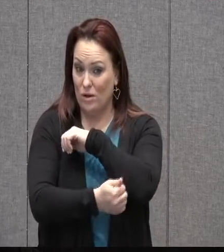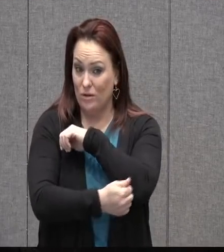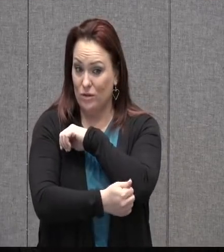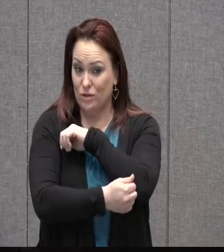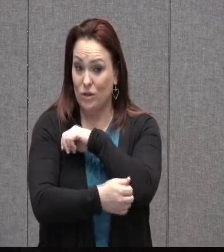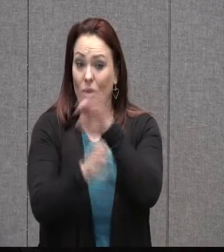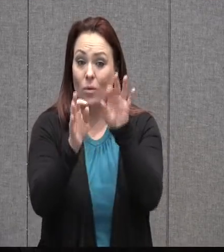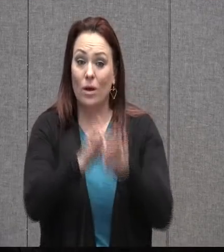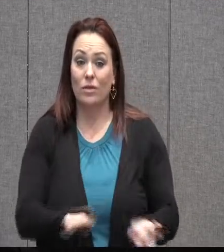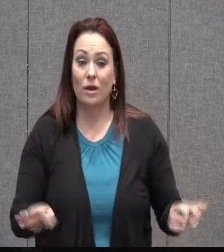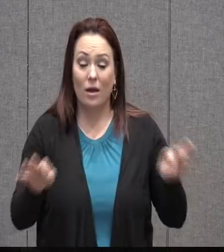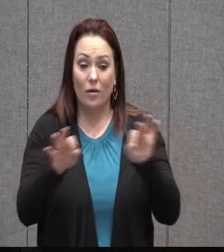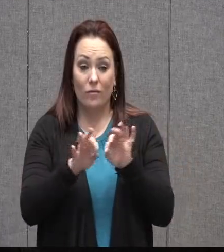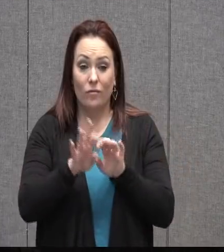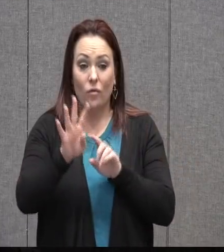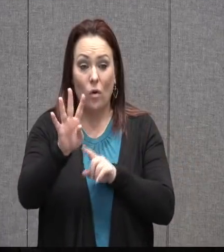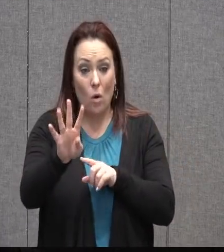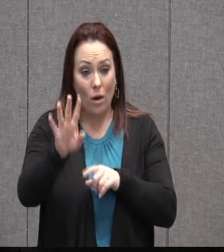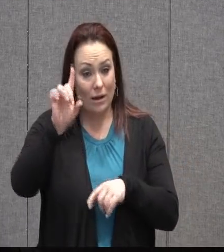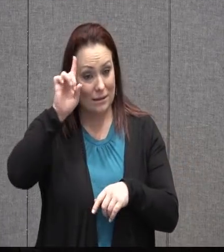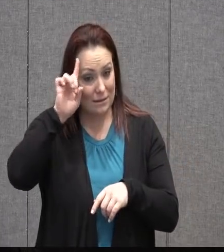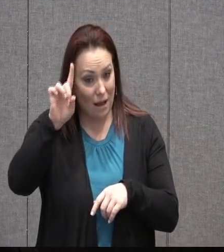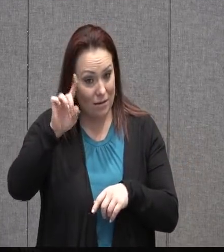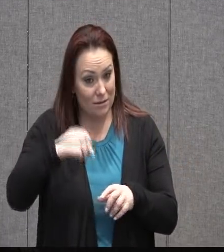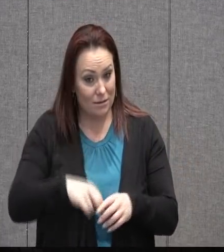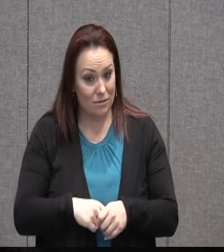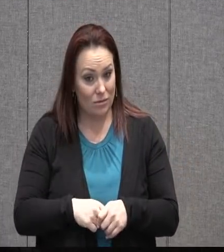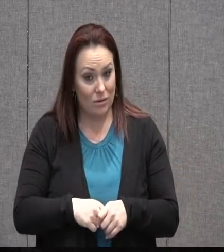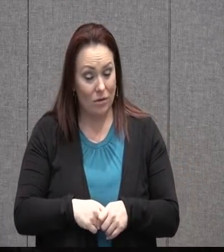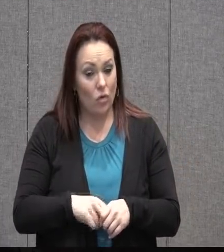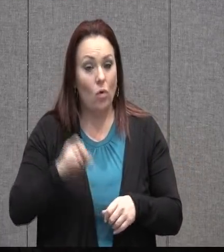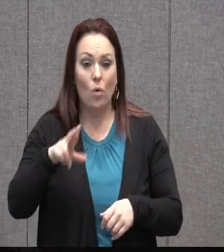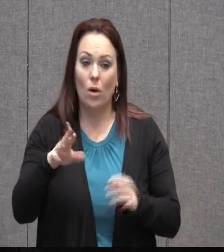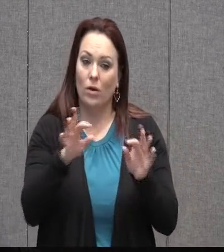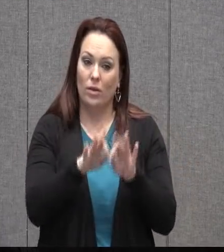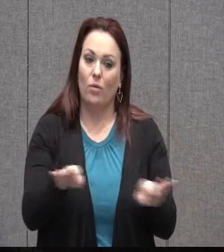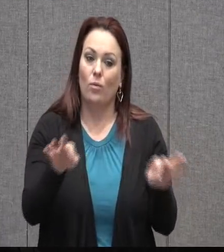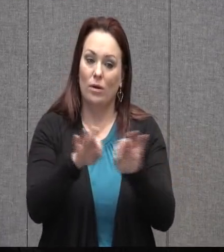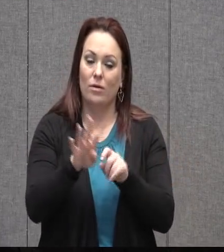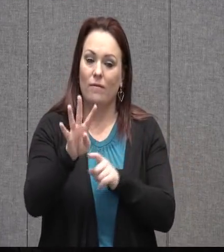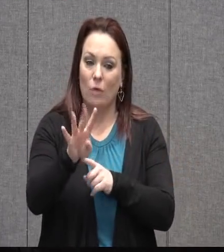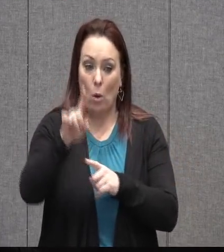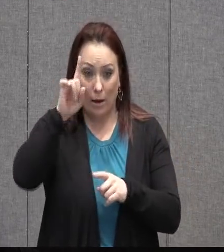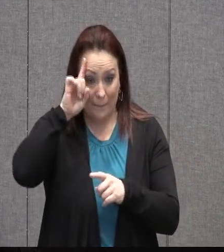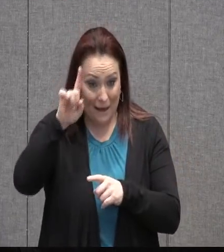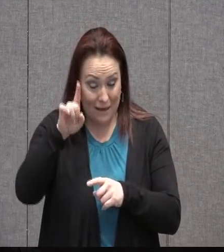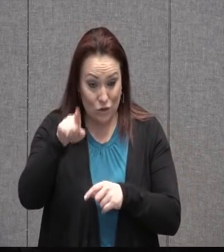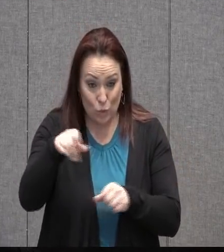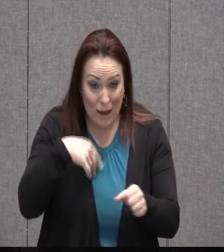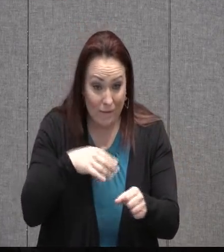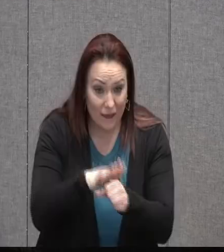The crackers are worth four cents or four pennies. I wonder if you have enough money?